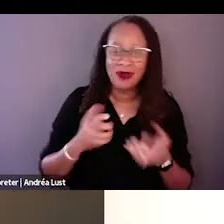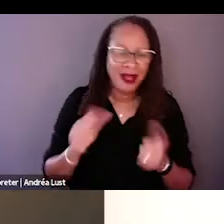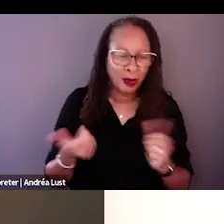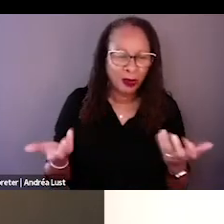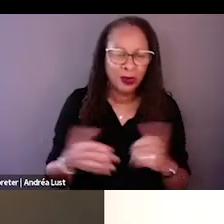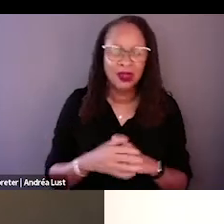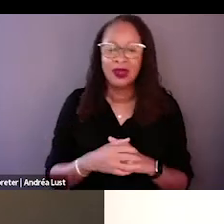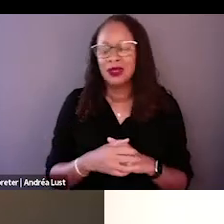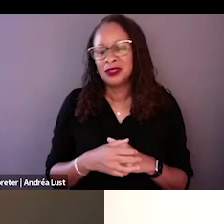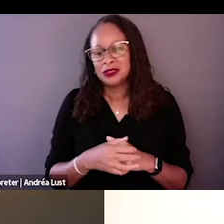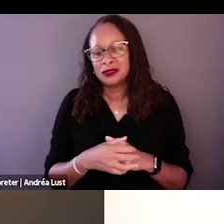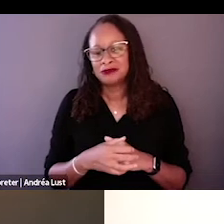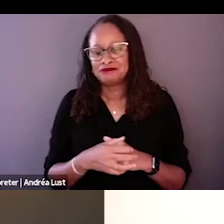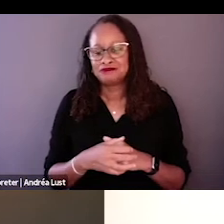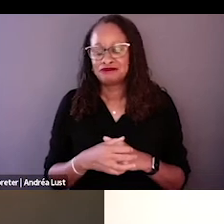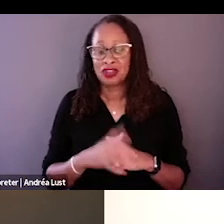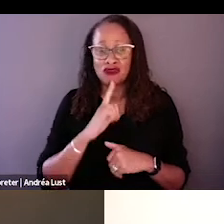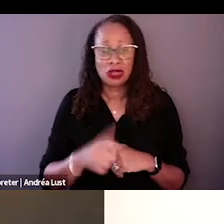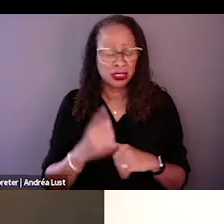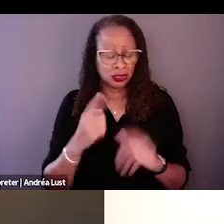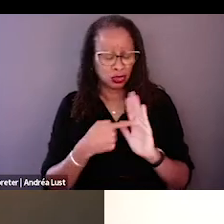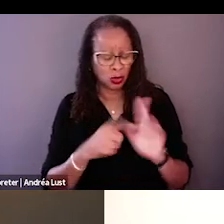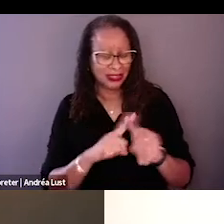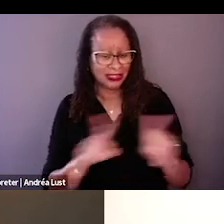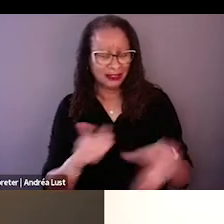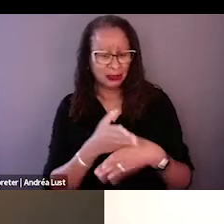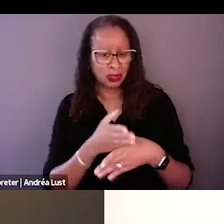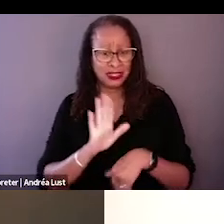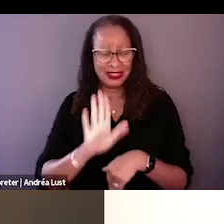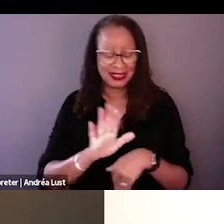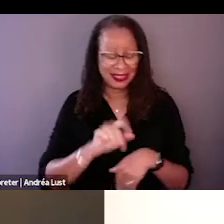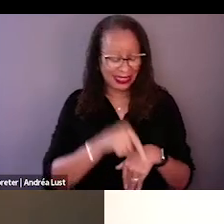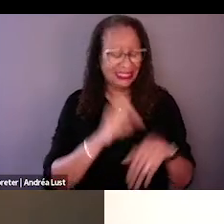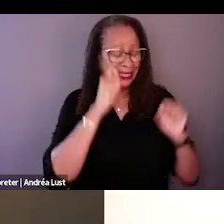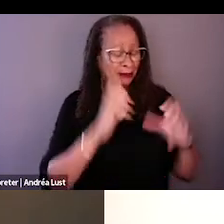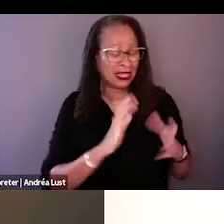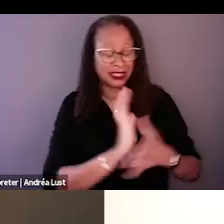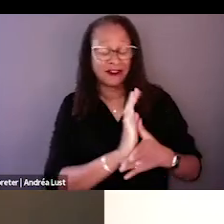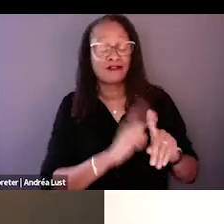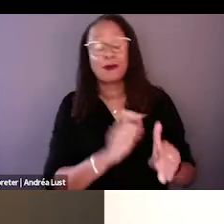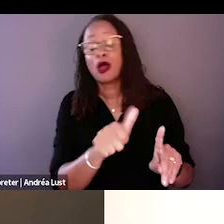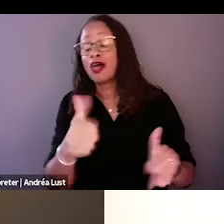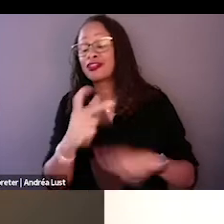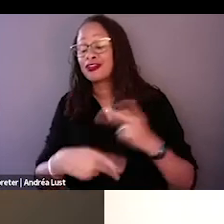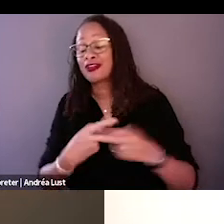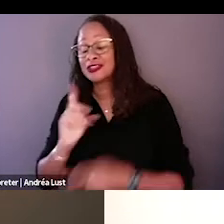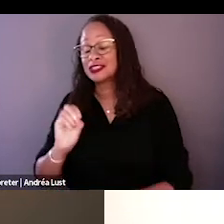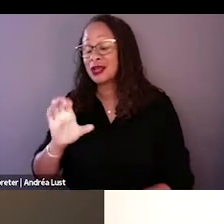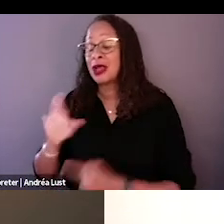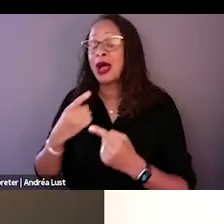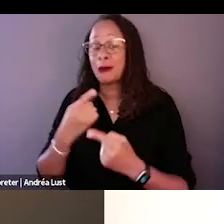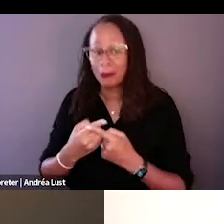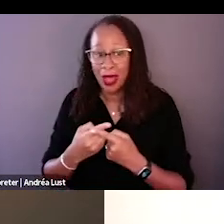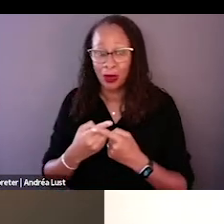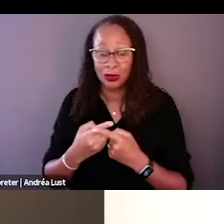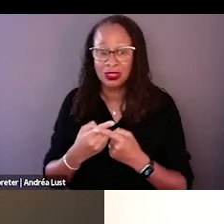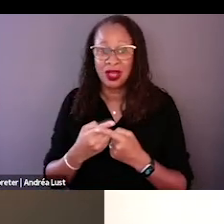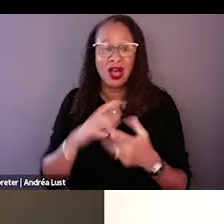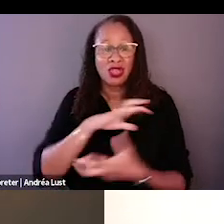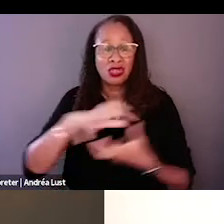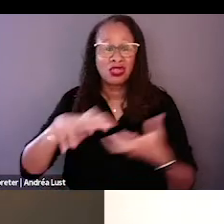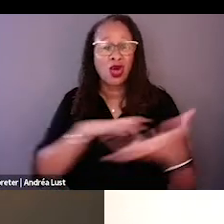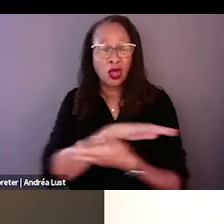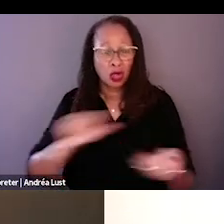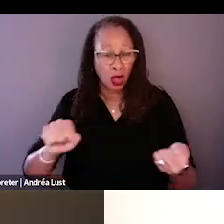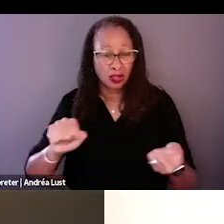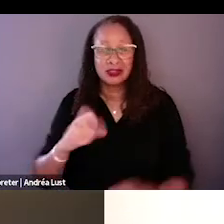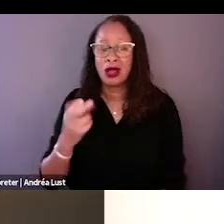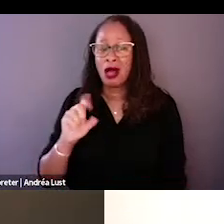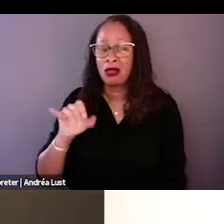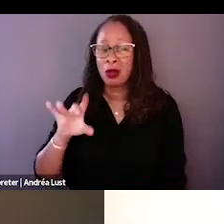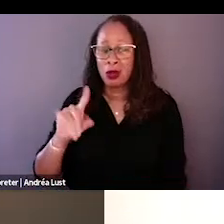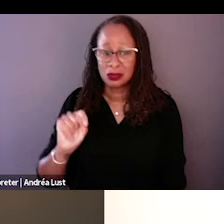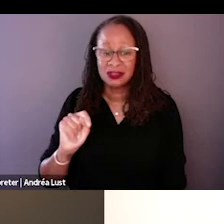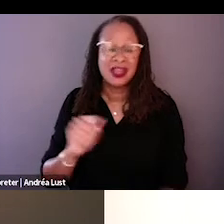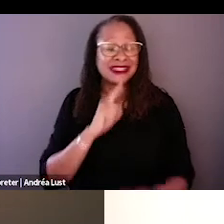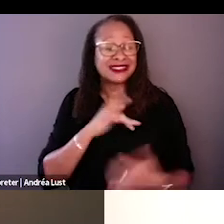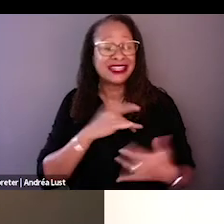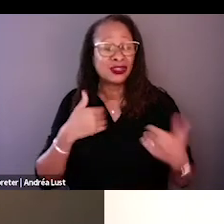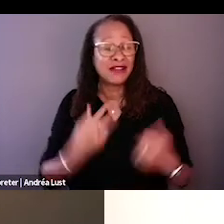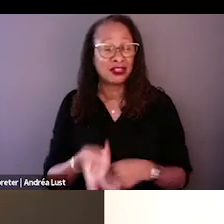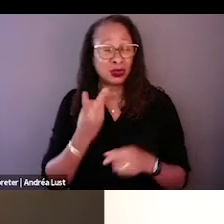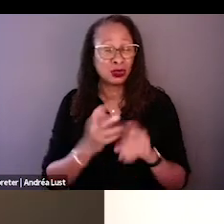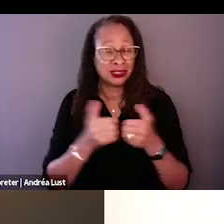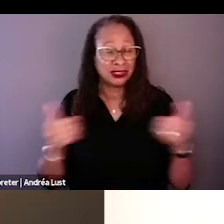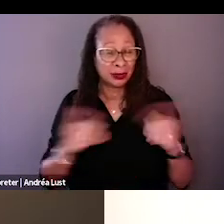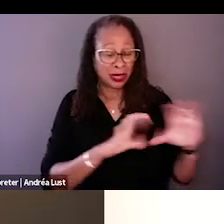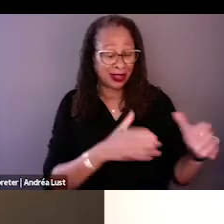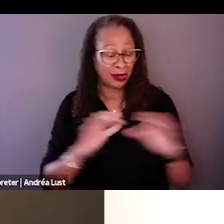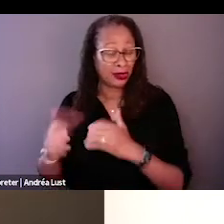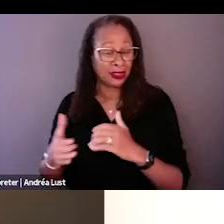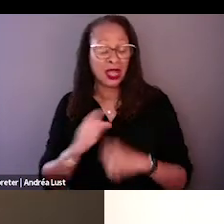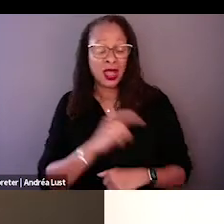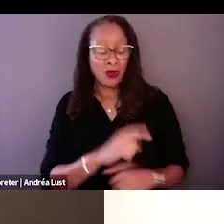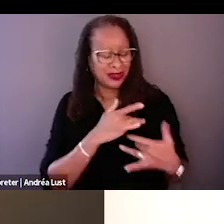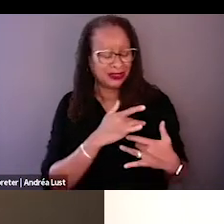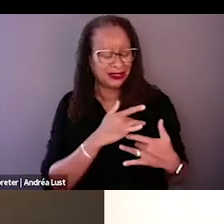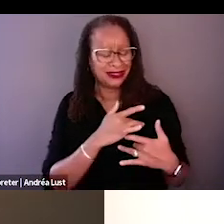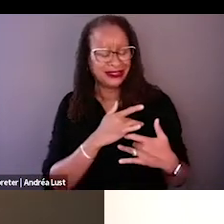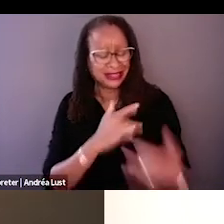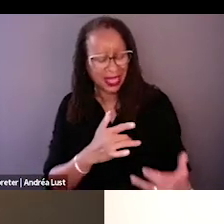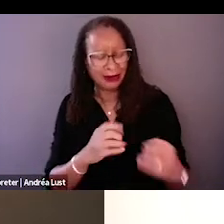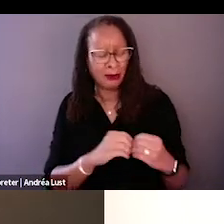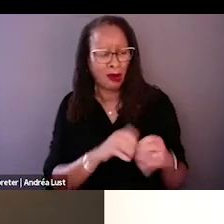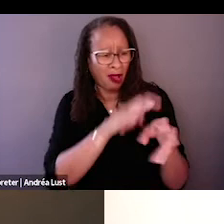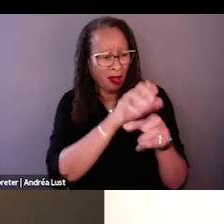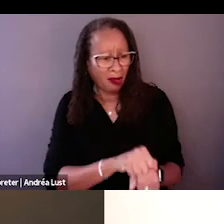Bianca: When I first saw footage taken in a small town in Poland, 1938, by a man that was born